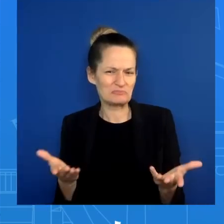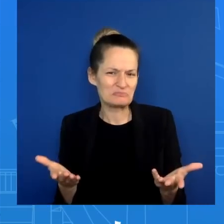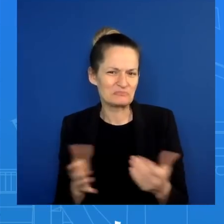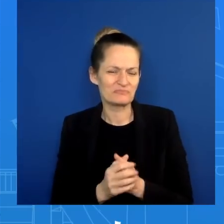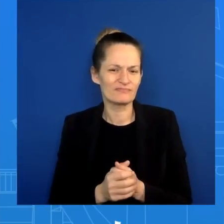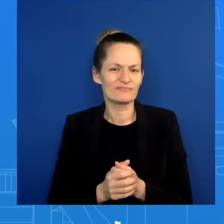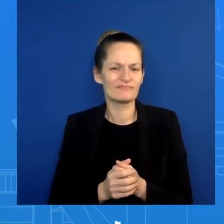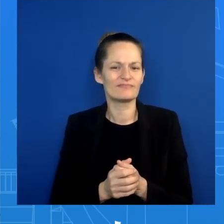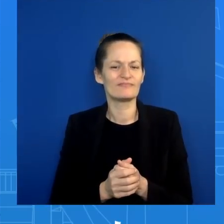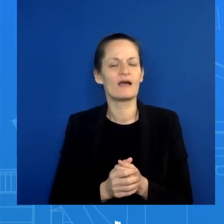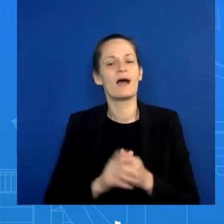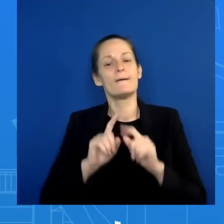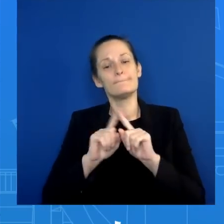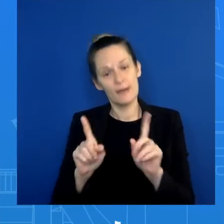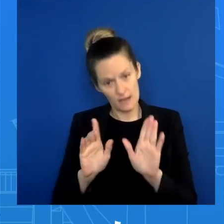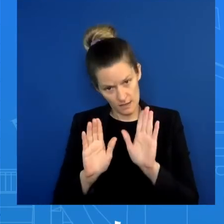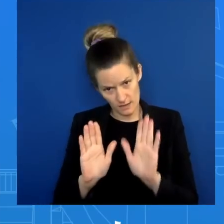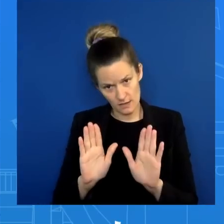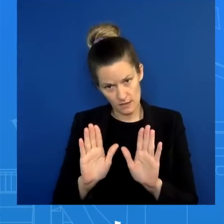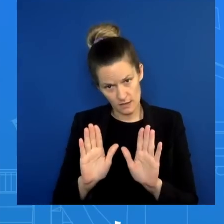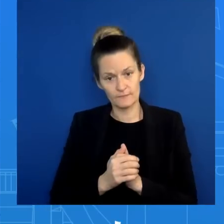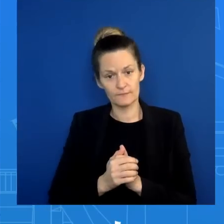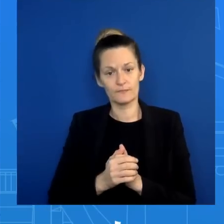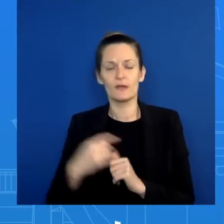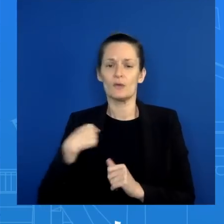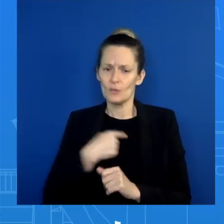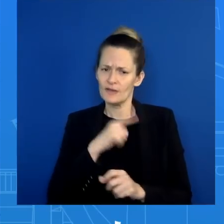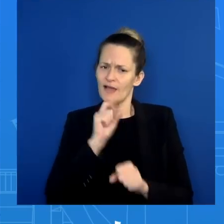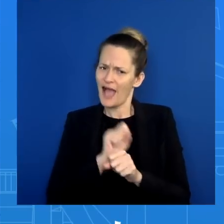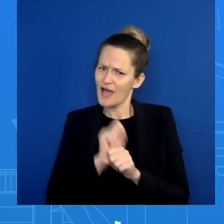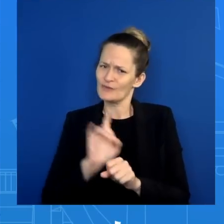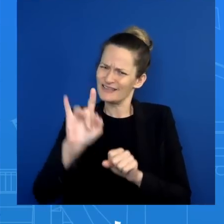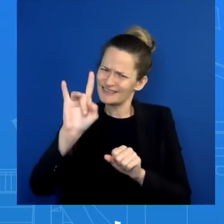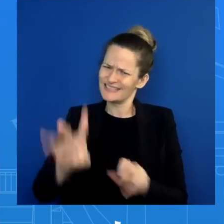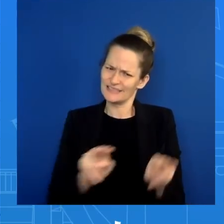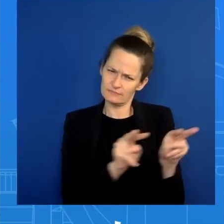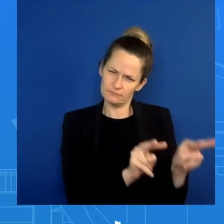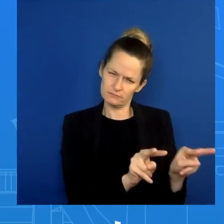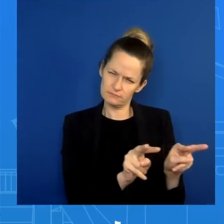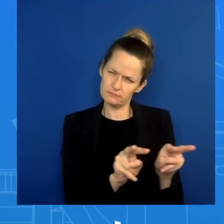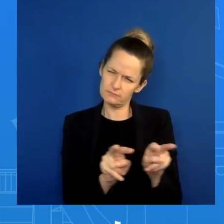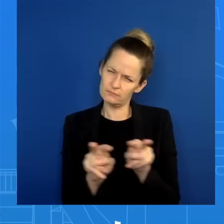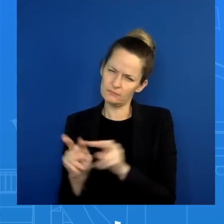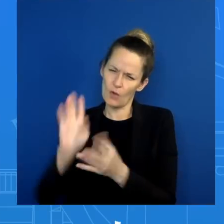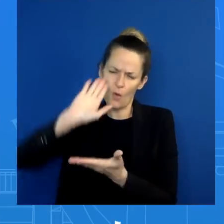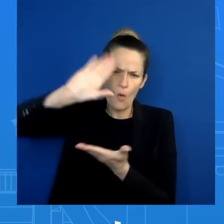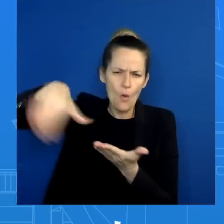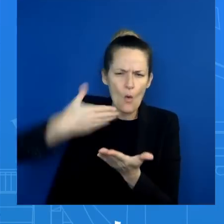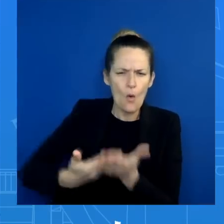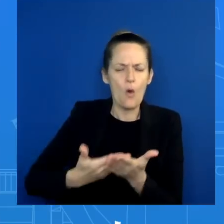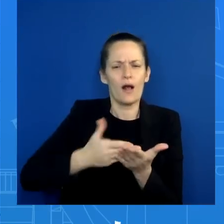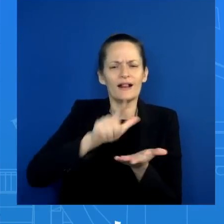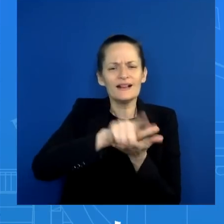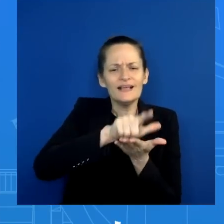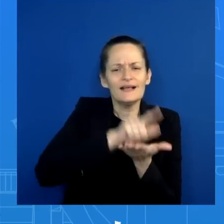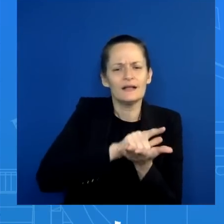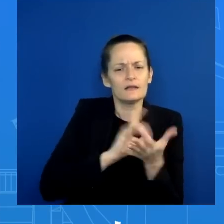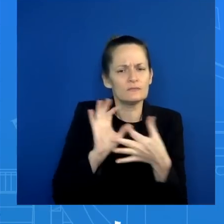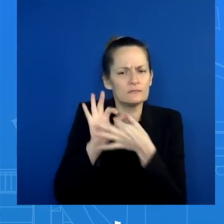and how we can make this happen. And we went with the Heroes Act and we feel pretty confident about that. But I just don't want